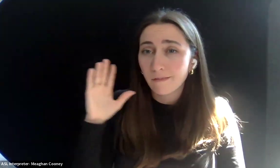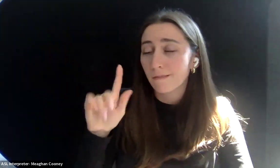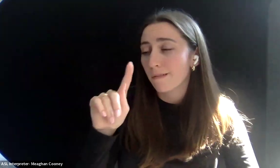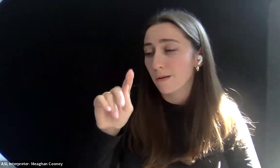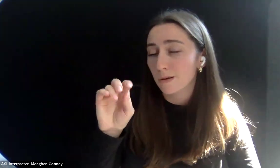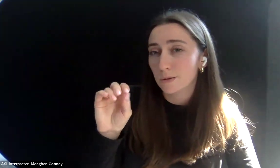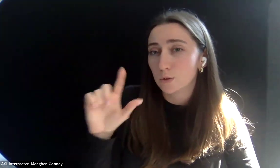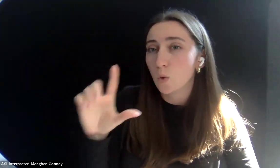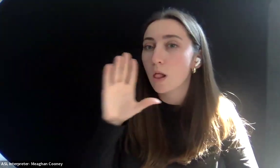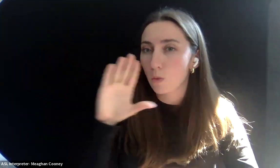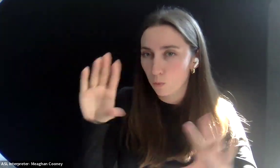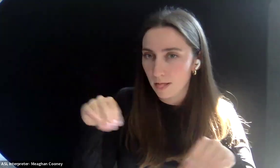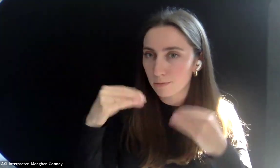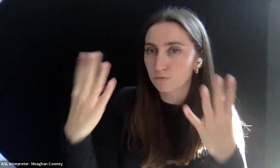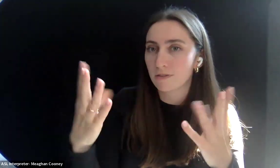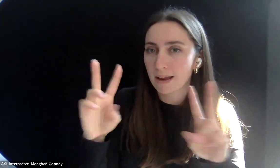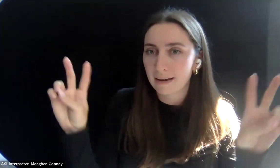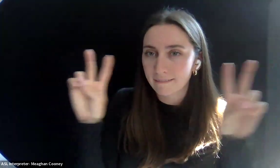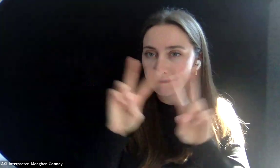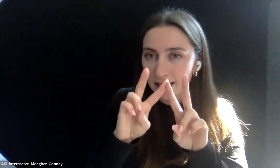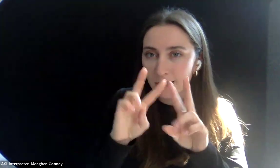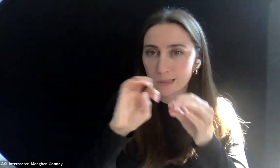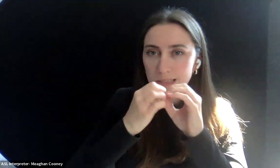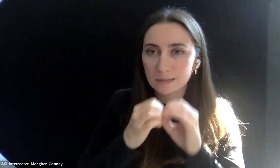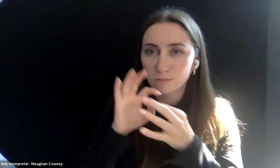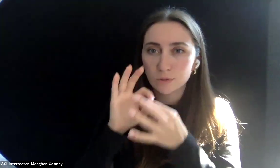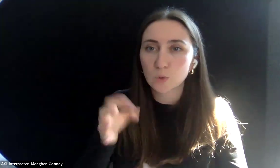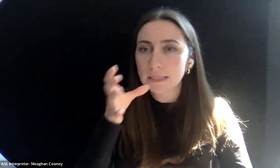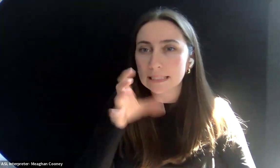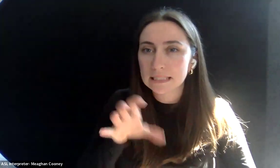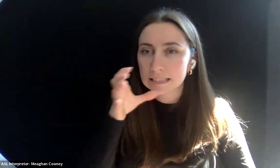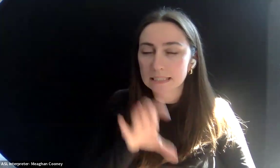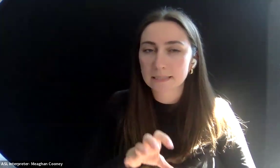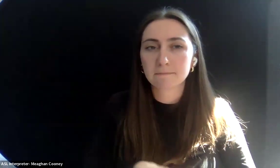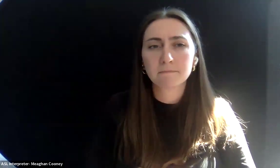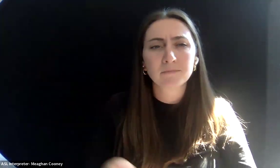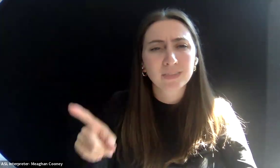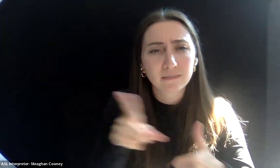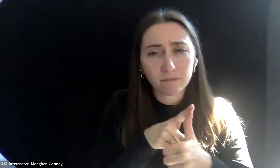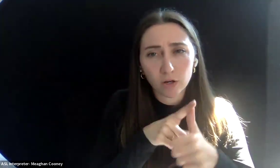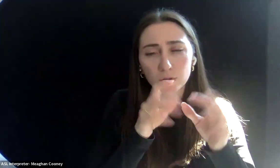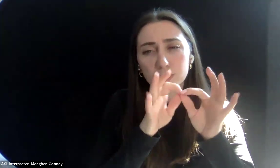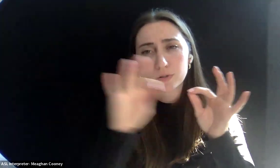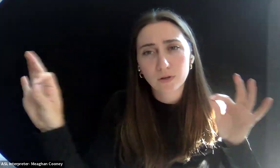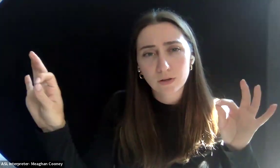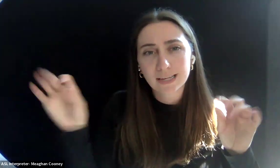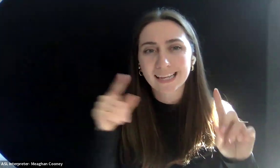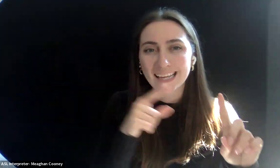related to future heat conditions. So this first bullet I think probably will need to be